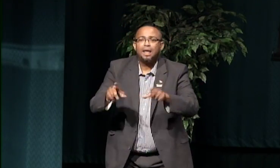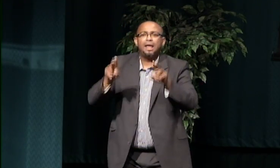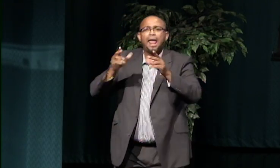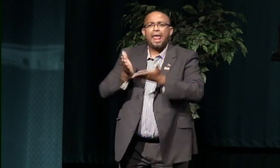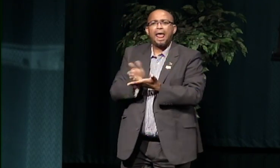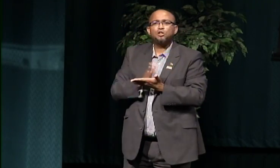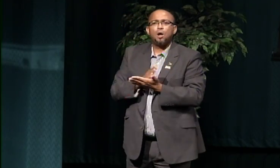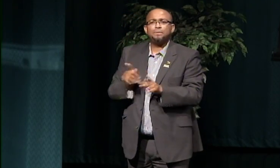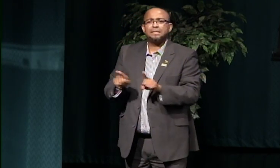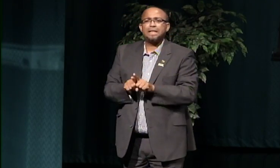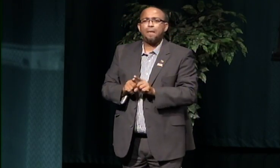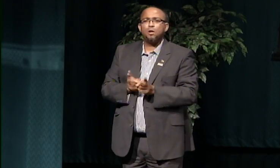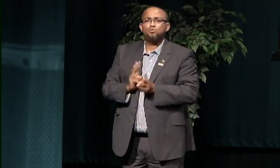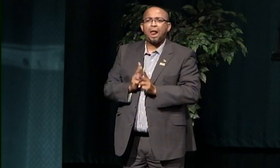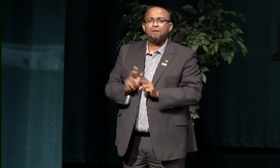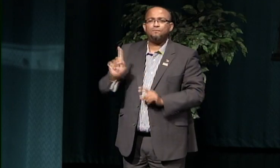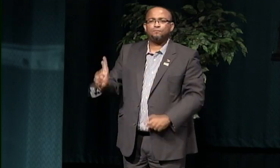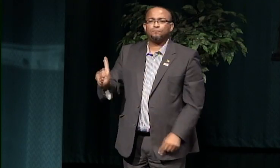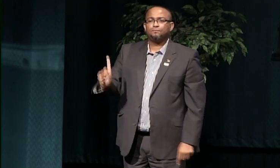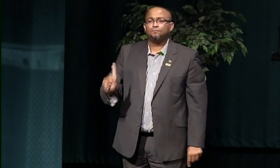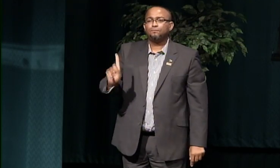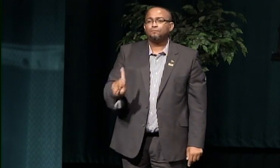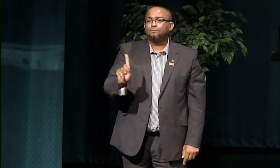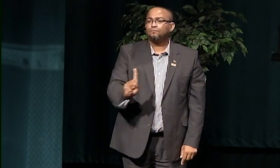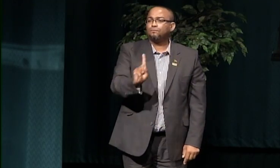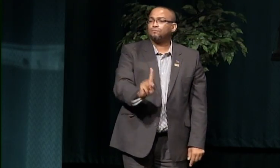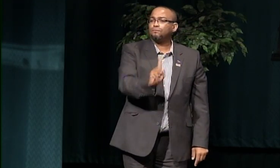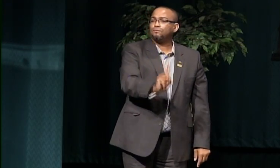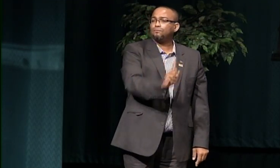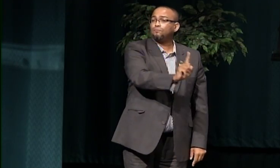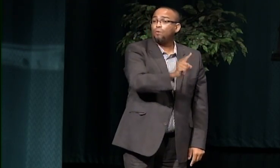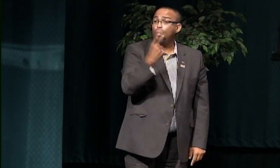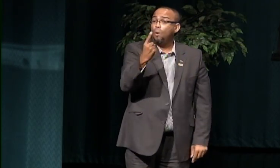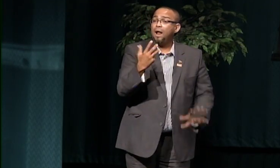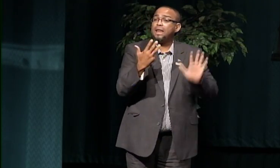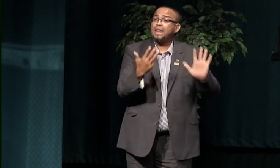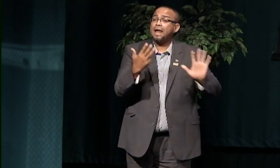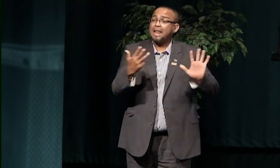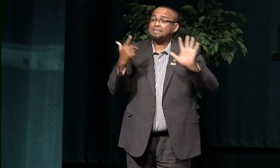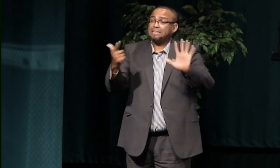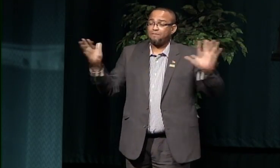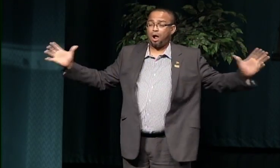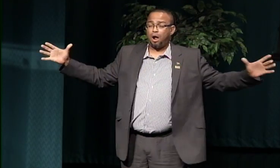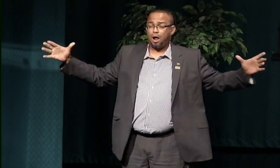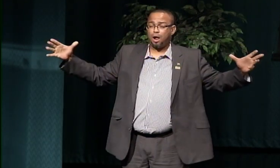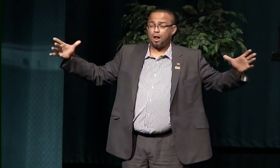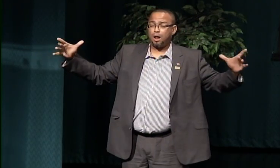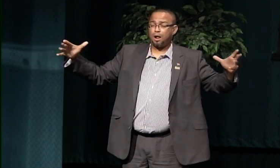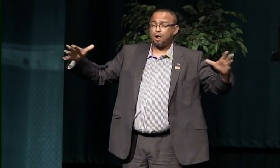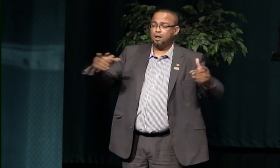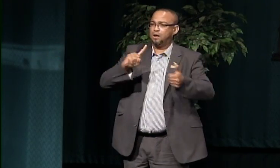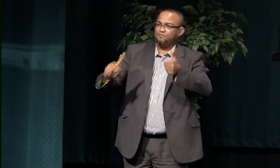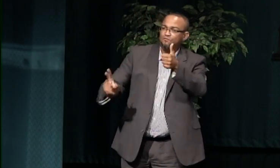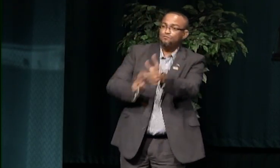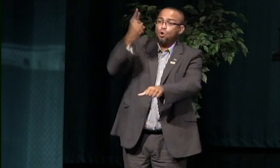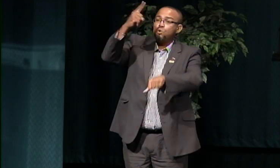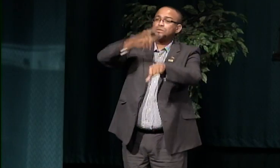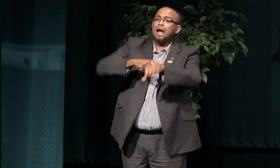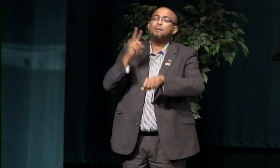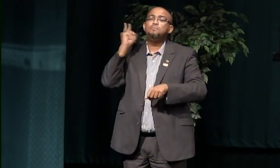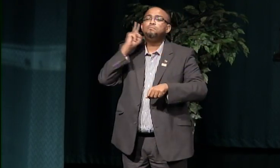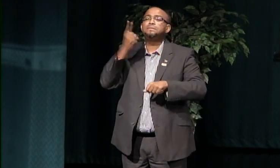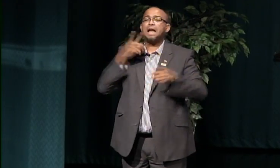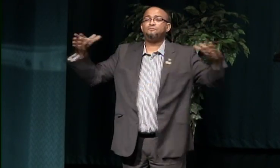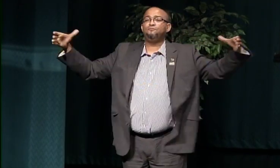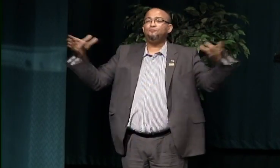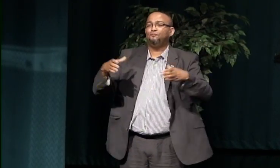And so when we have councils, we have 12 interpreters working.